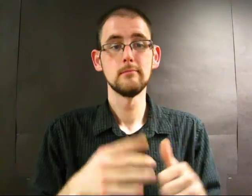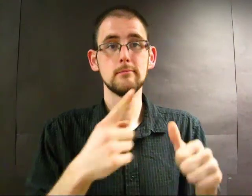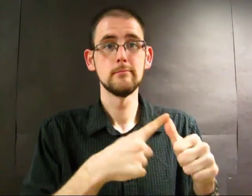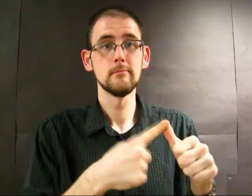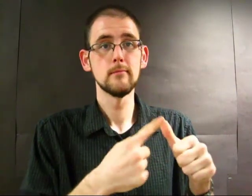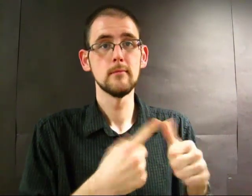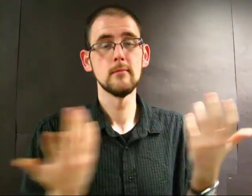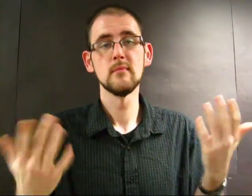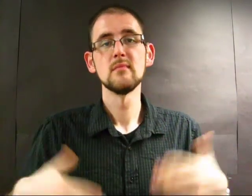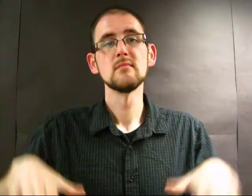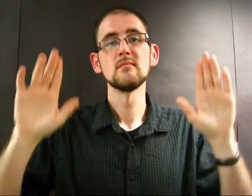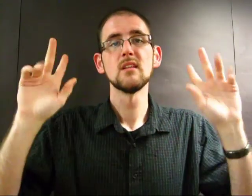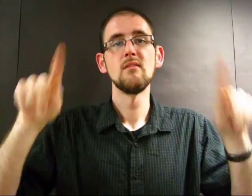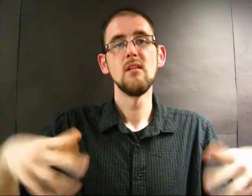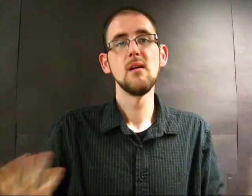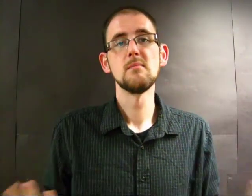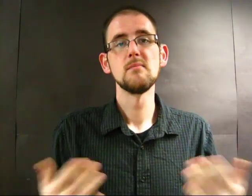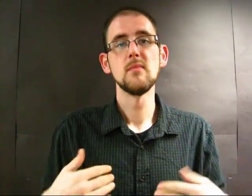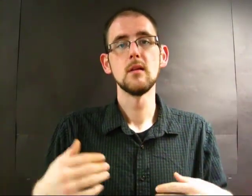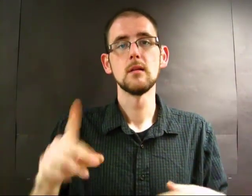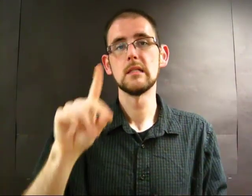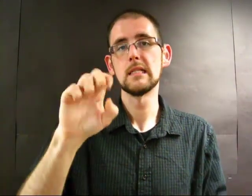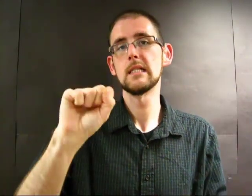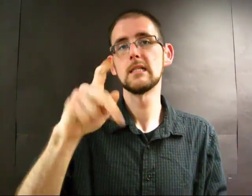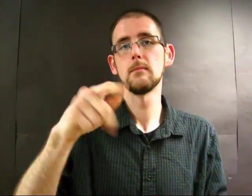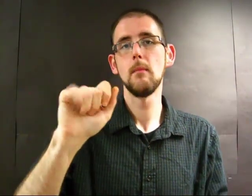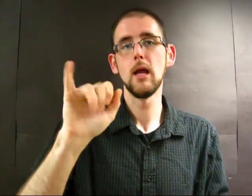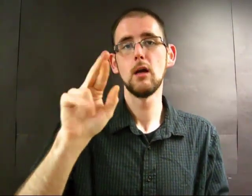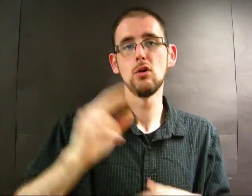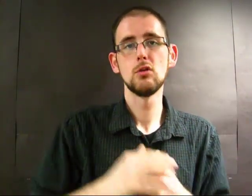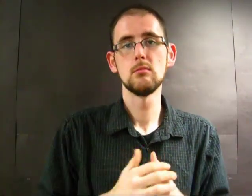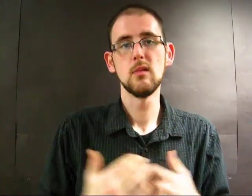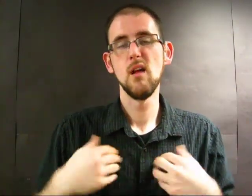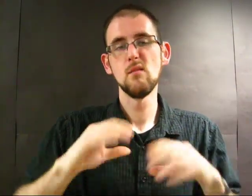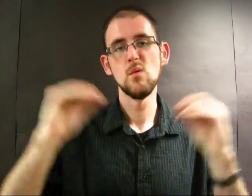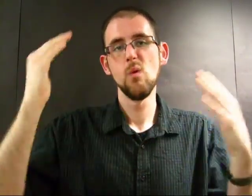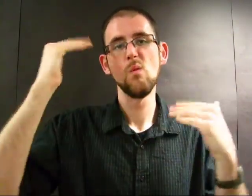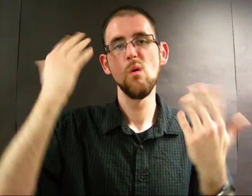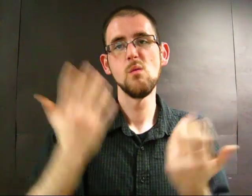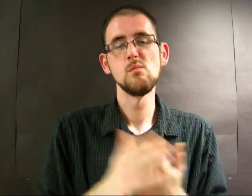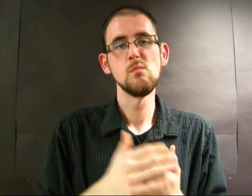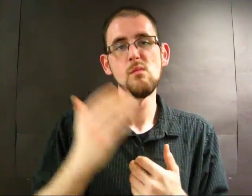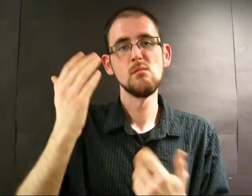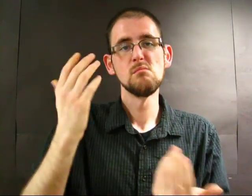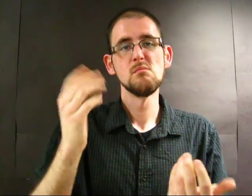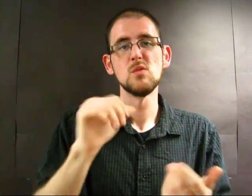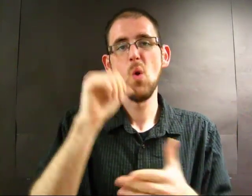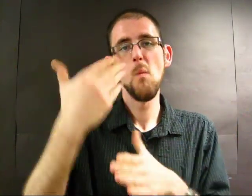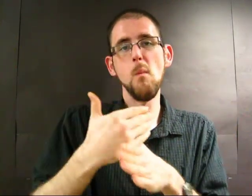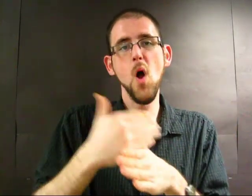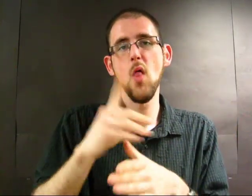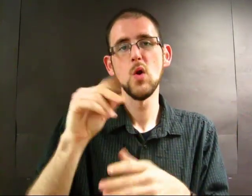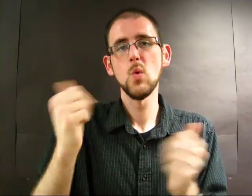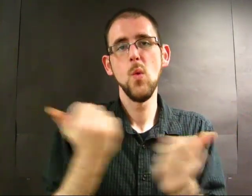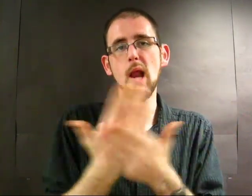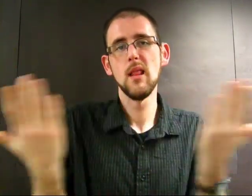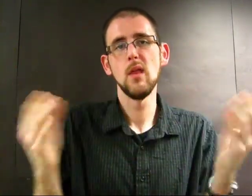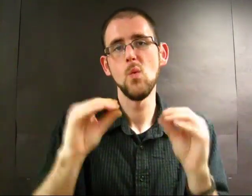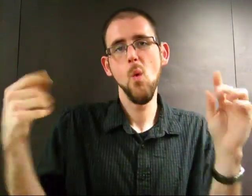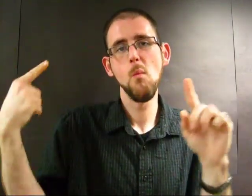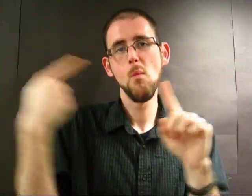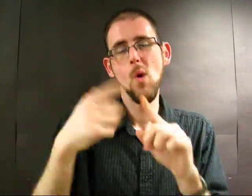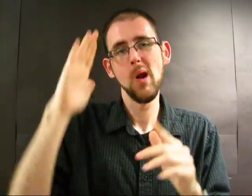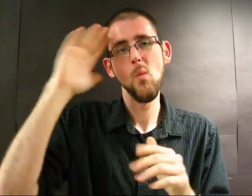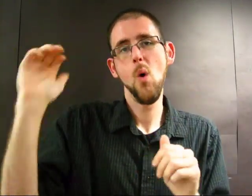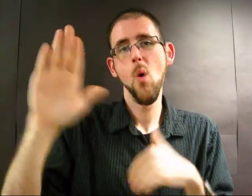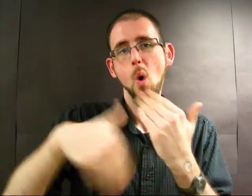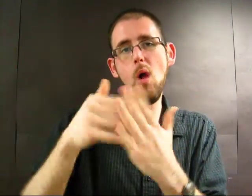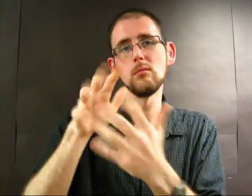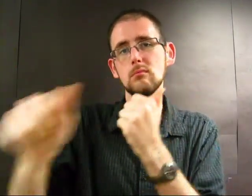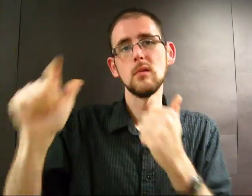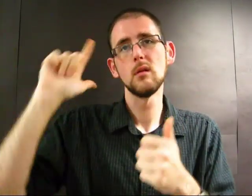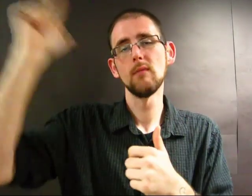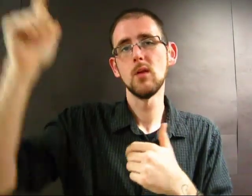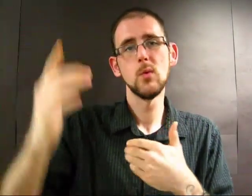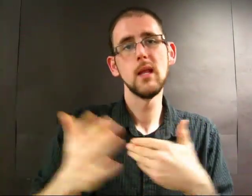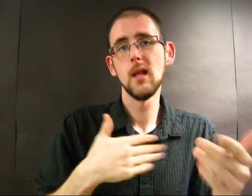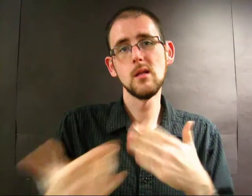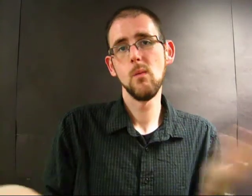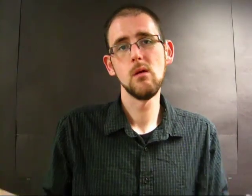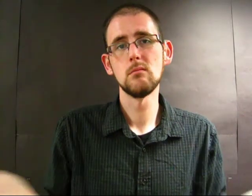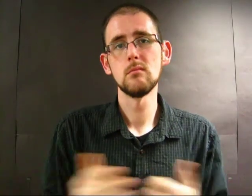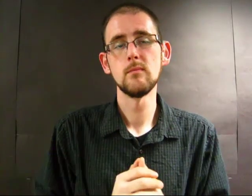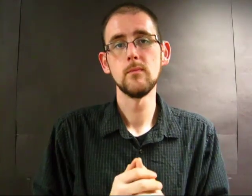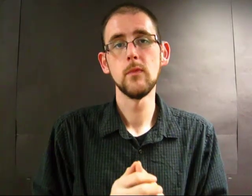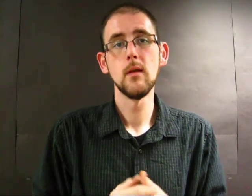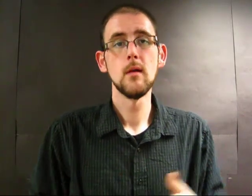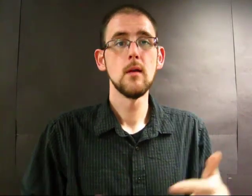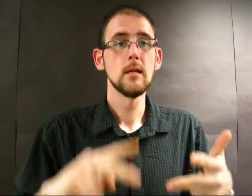First, you can succumb to despair. You have no drive to do anything, because you know it will all be annihilated anyway.